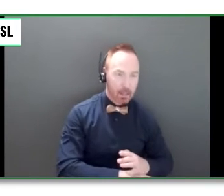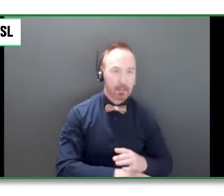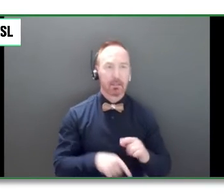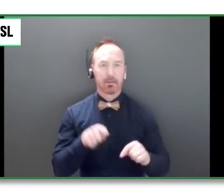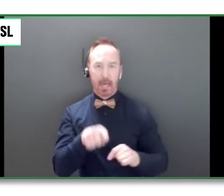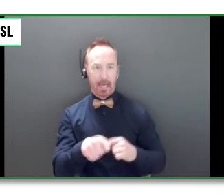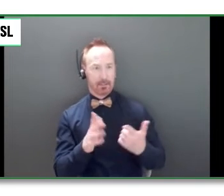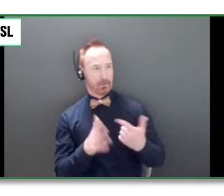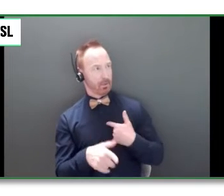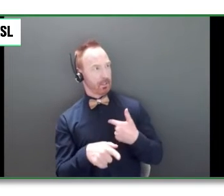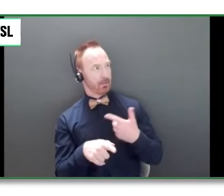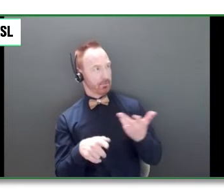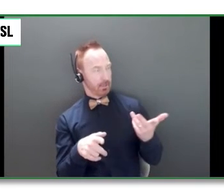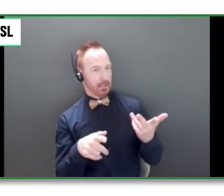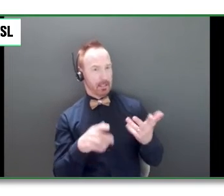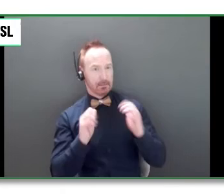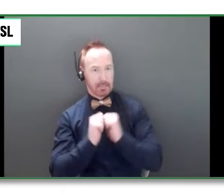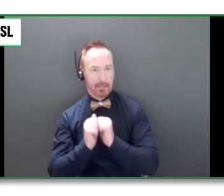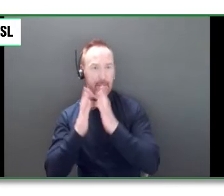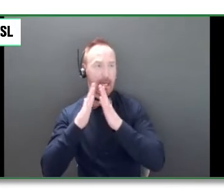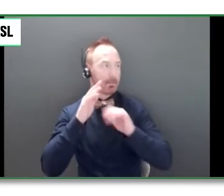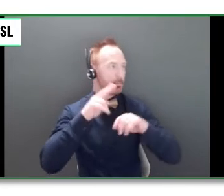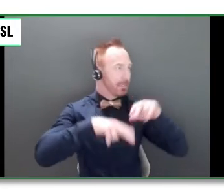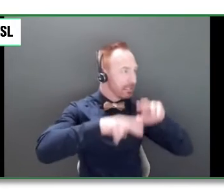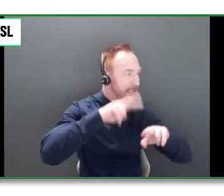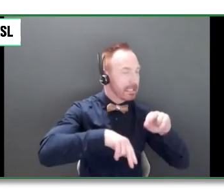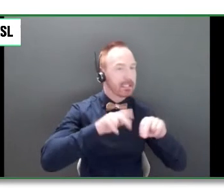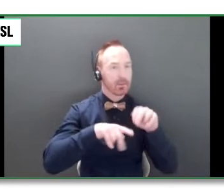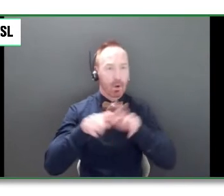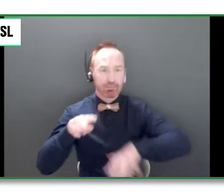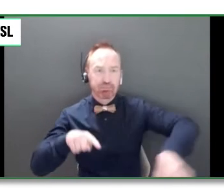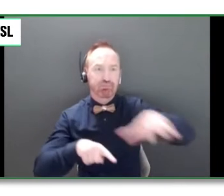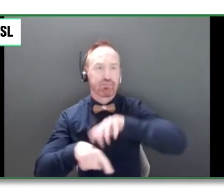ideas expressed in the social model of disability? How do you view your